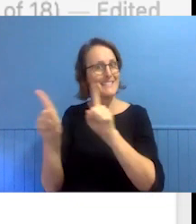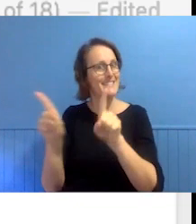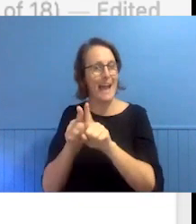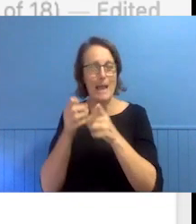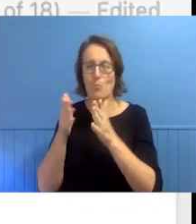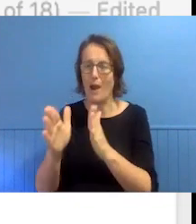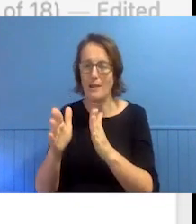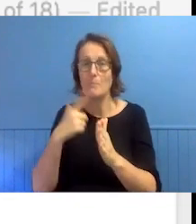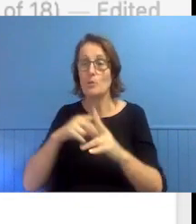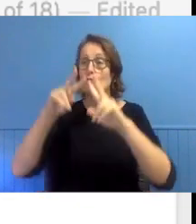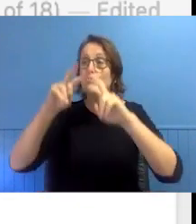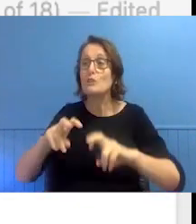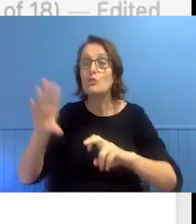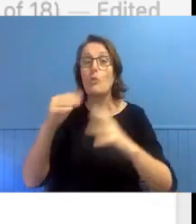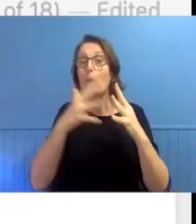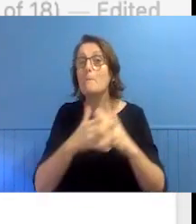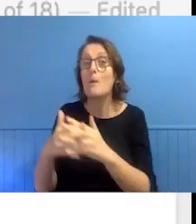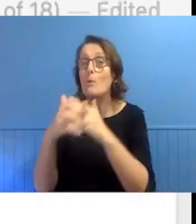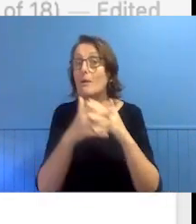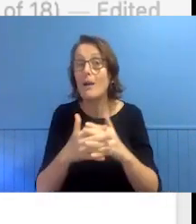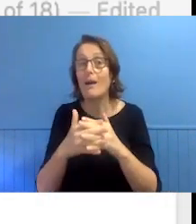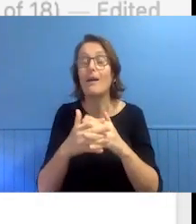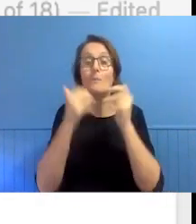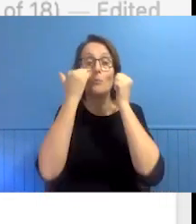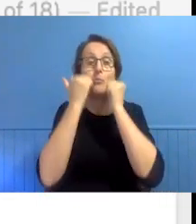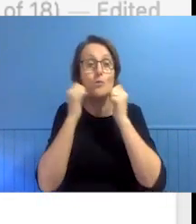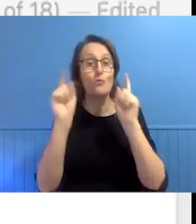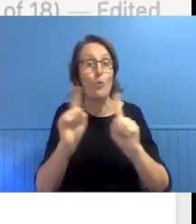shown that basically when we use social media, when we're watching